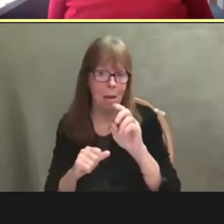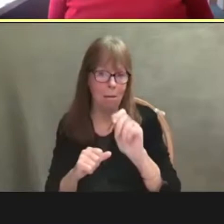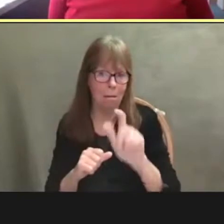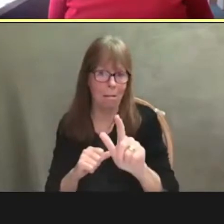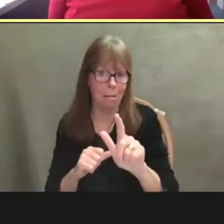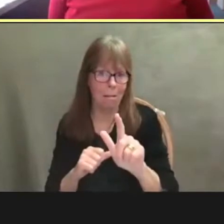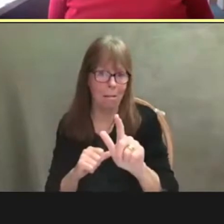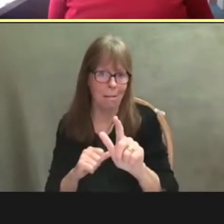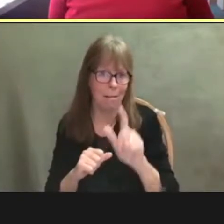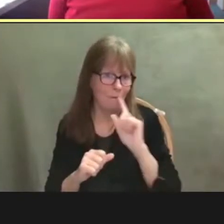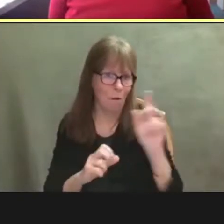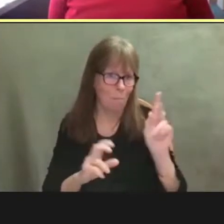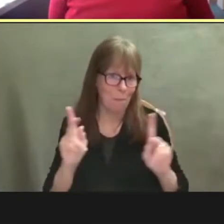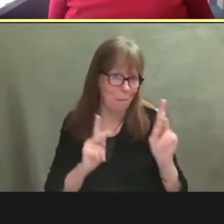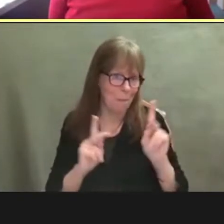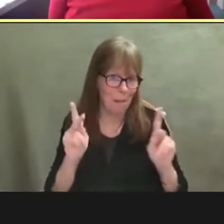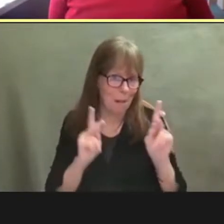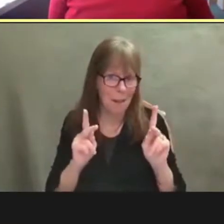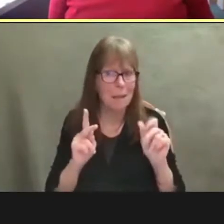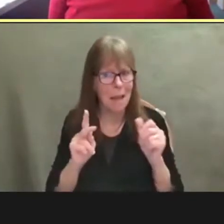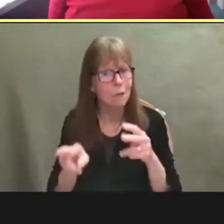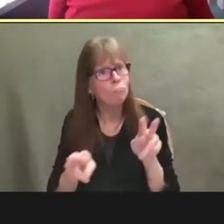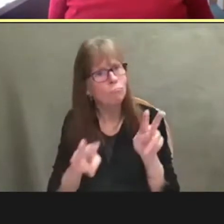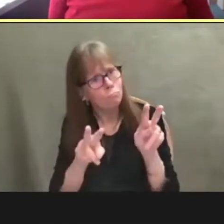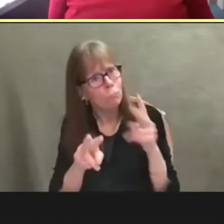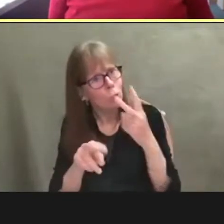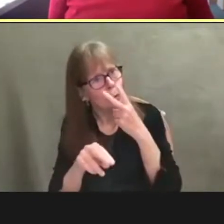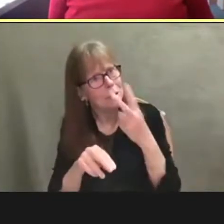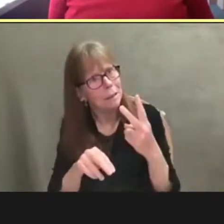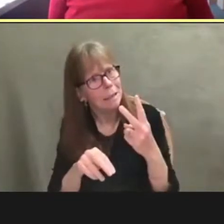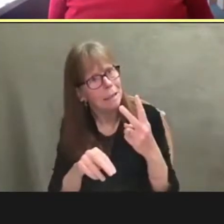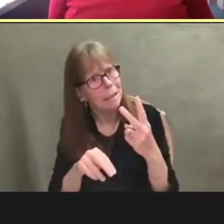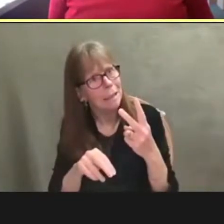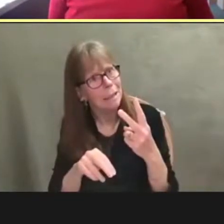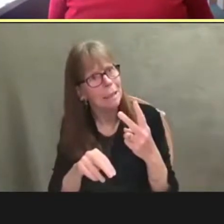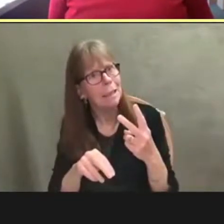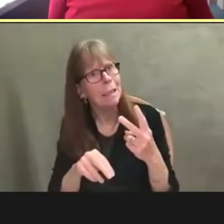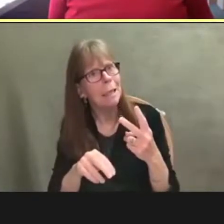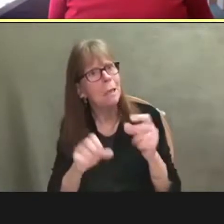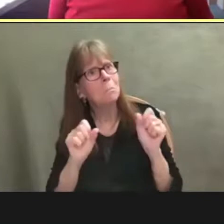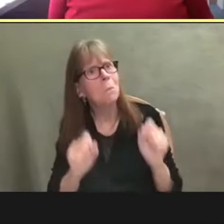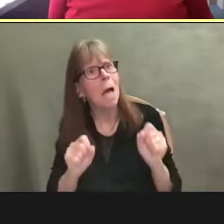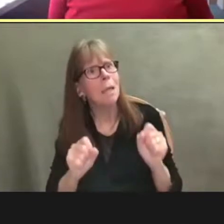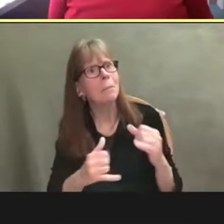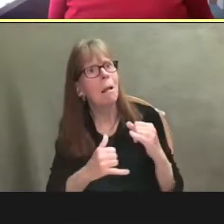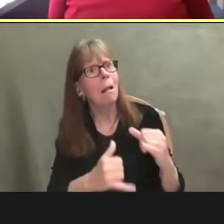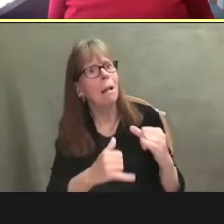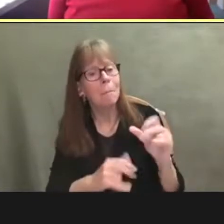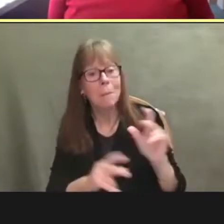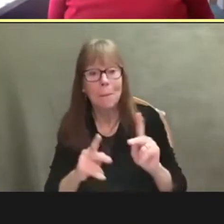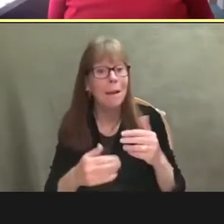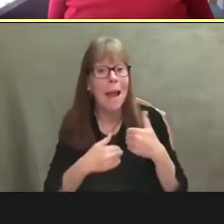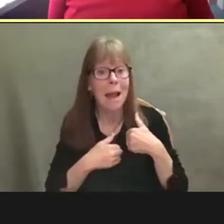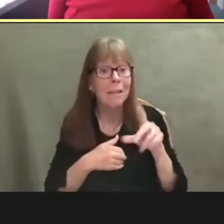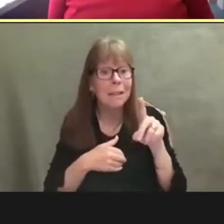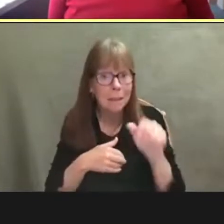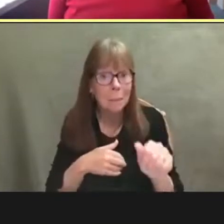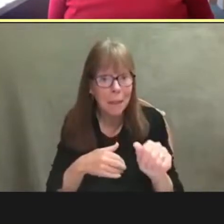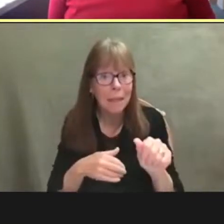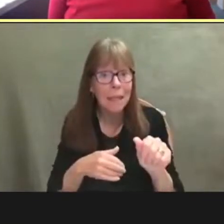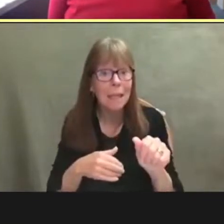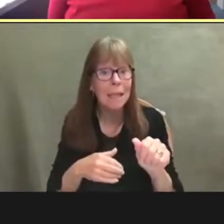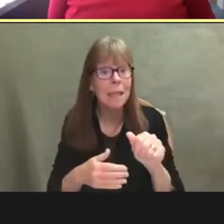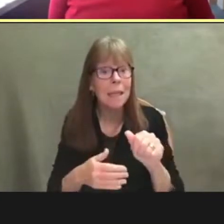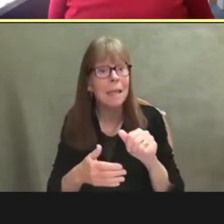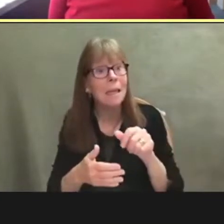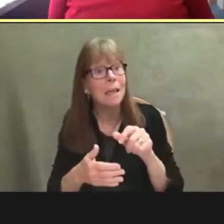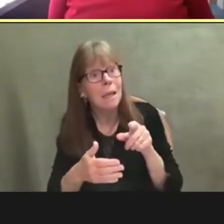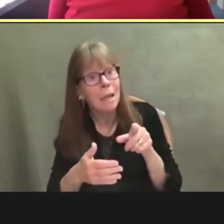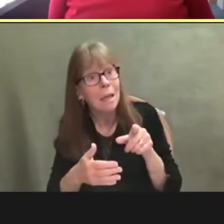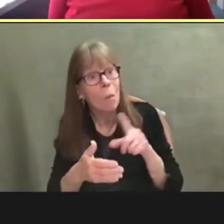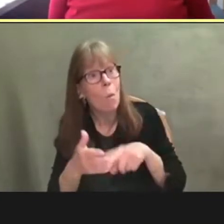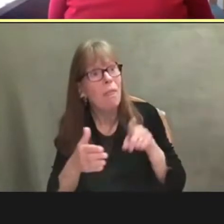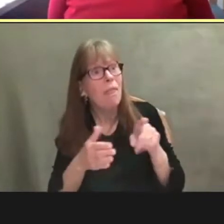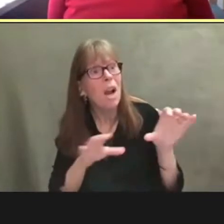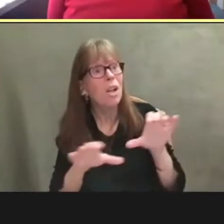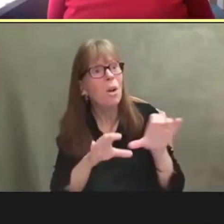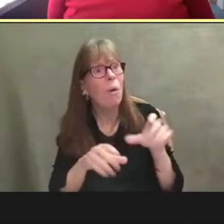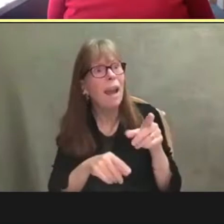For people to see what people with disabilities are doing and are capable of doing.